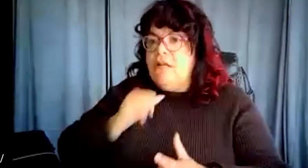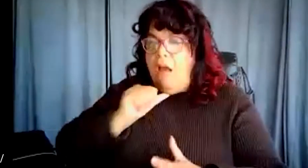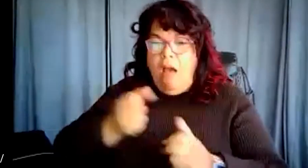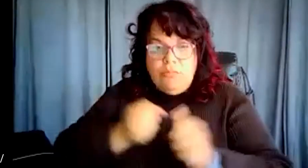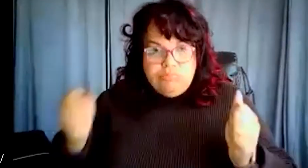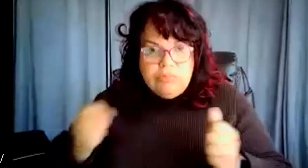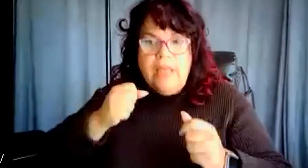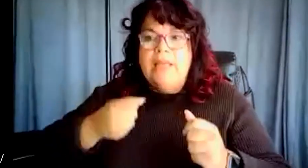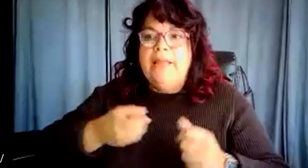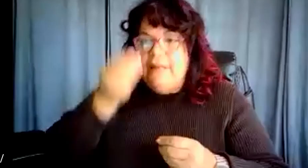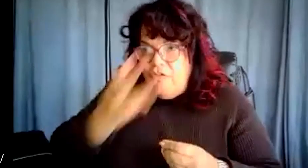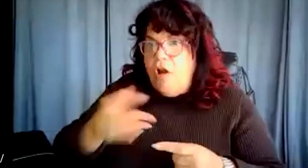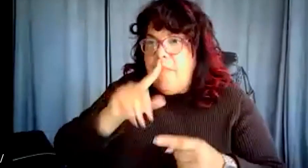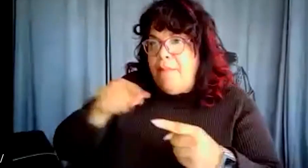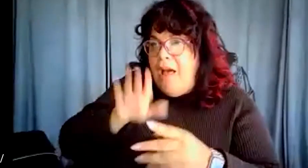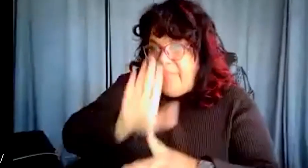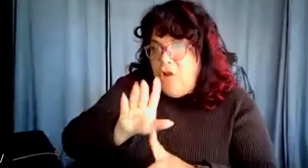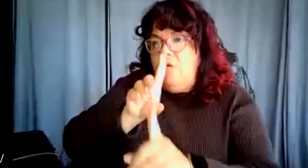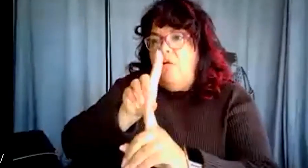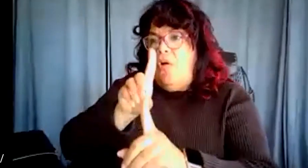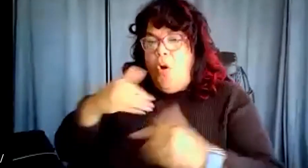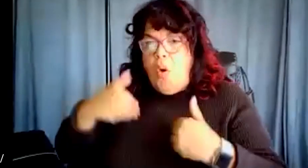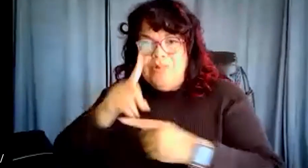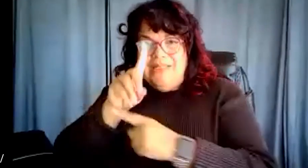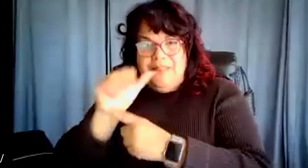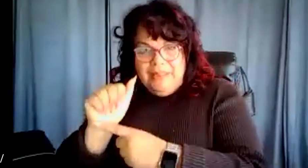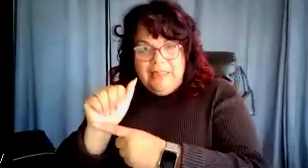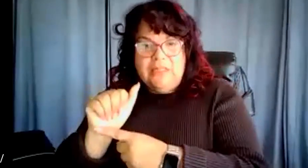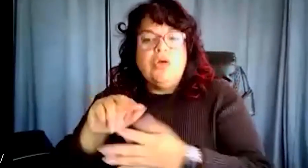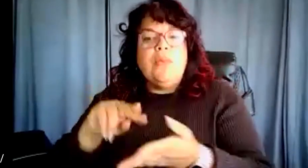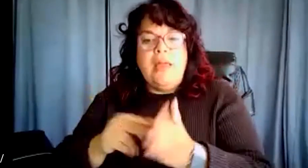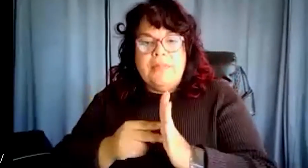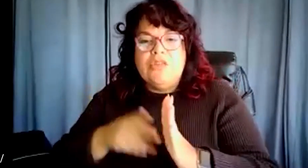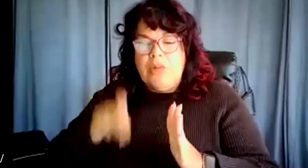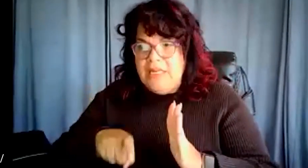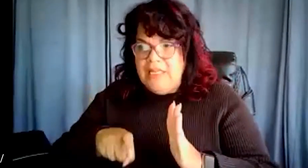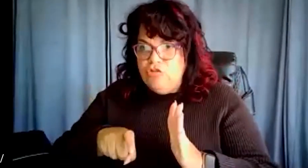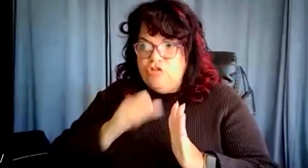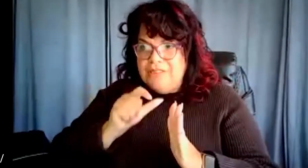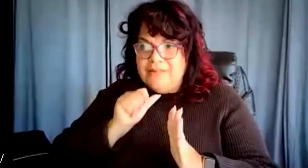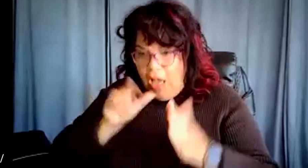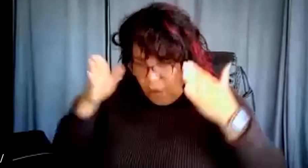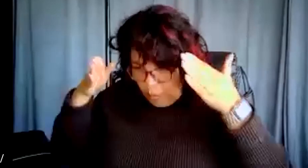And so, the first issue is really moving beyond that narrow scope and that narrow understanding